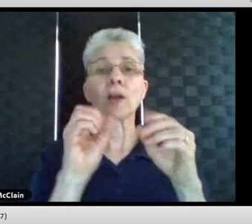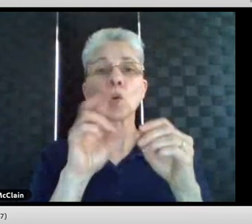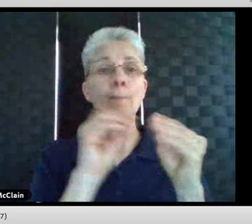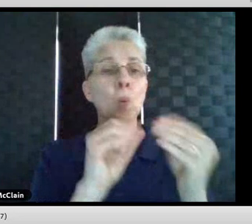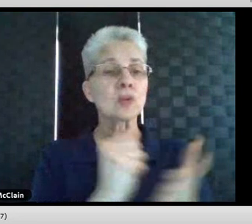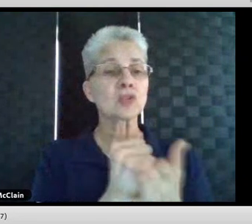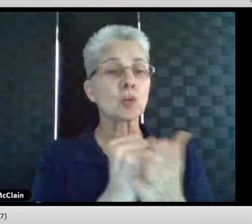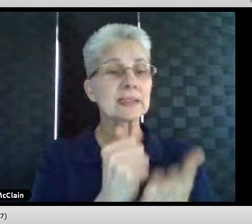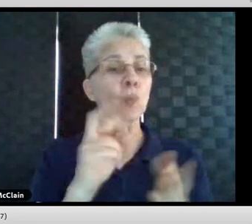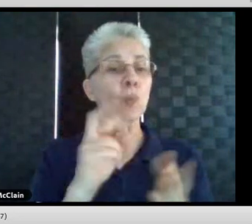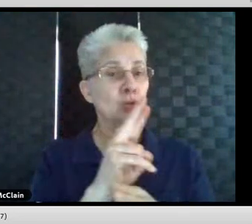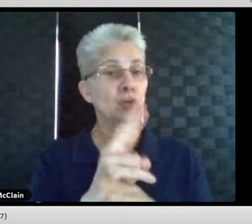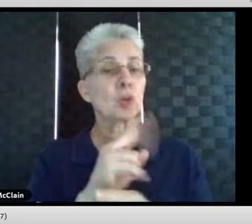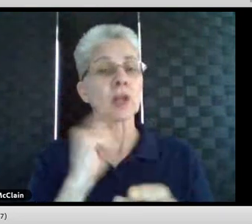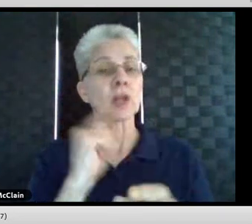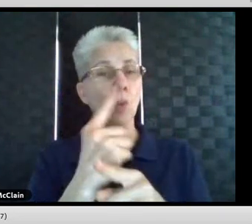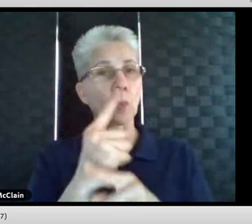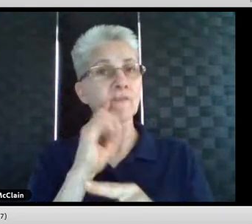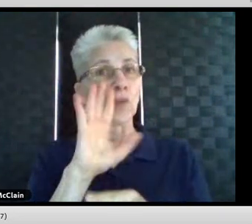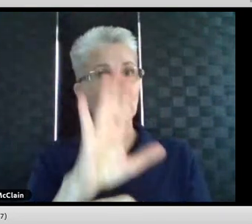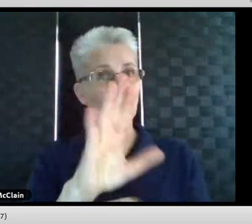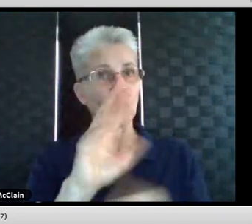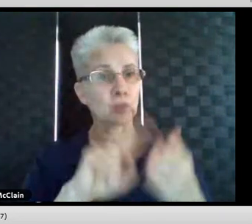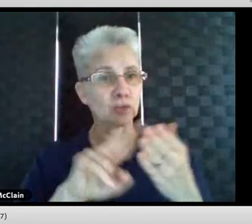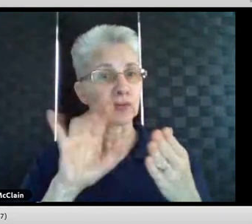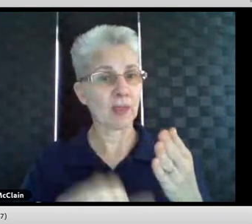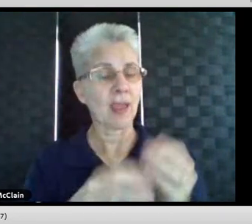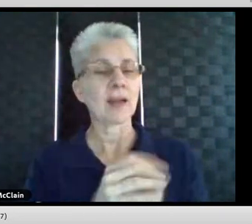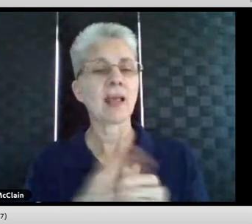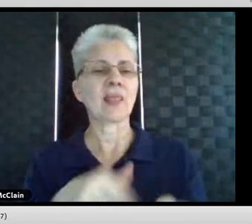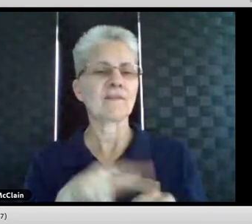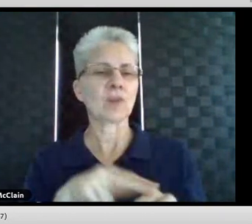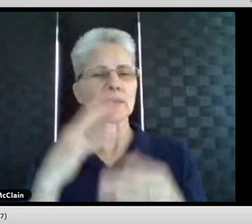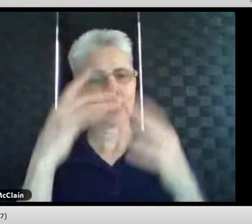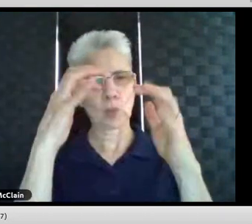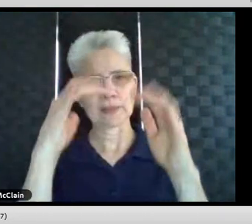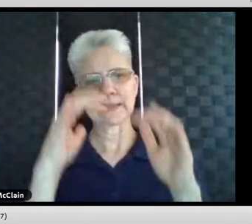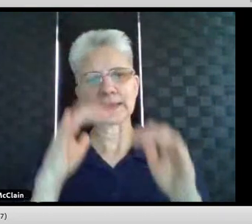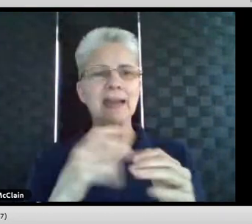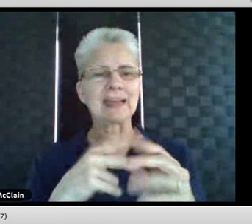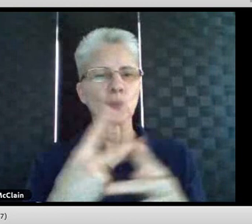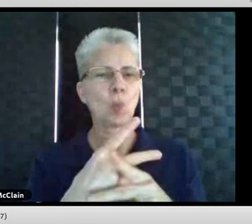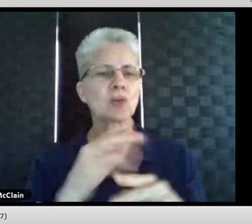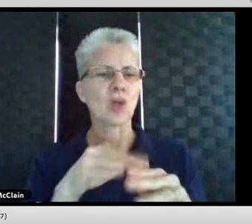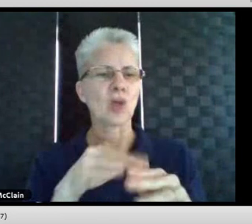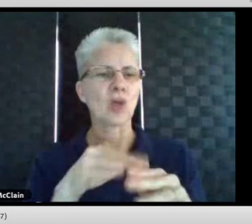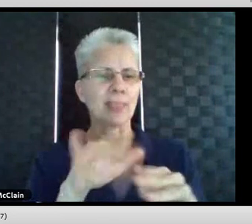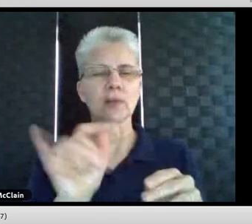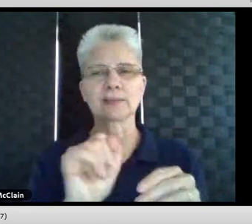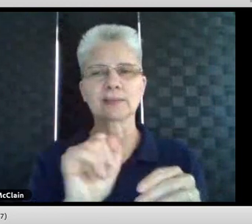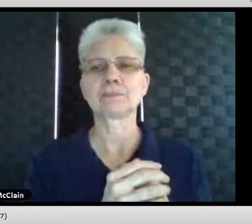and it seems to be appropriate for the patron's research." And then, of course, as it goes down, it kind of gets worse on this one,